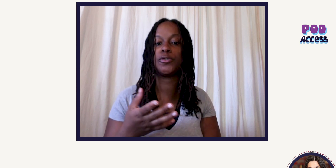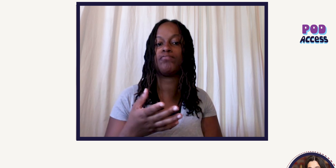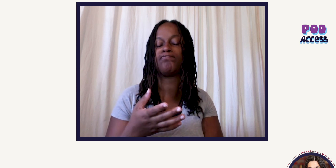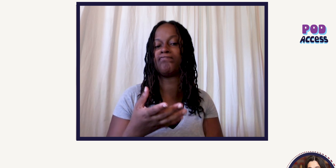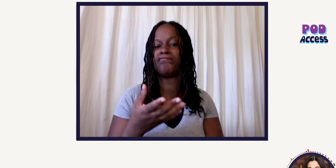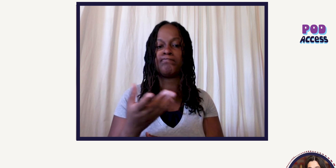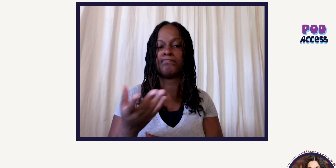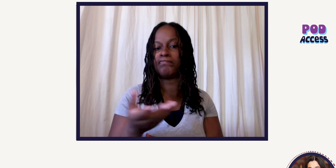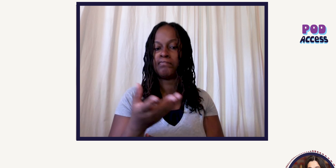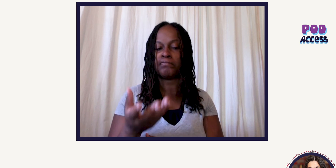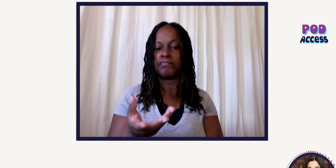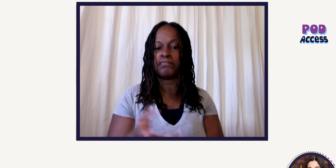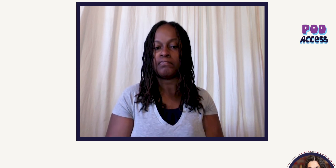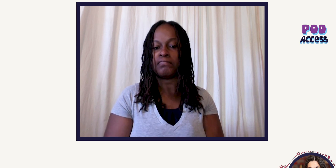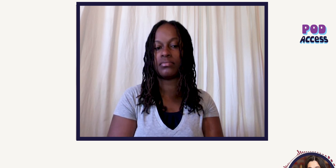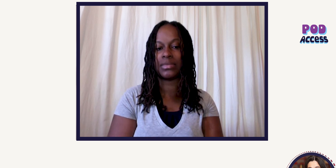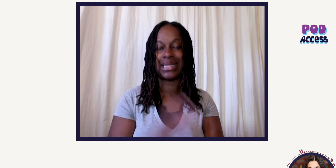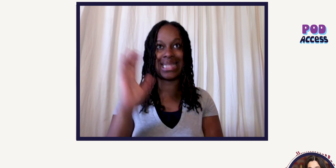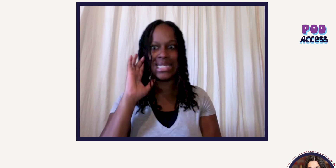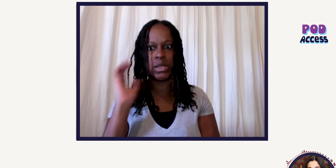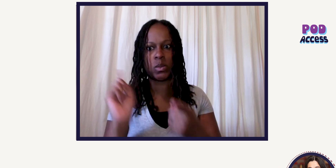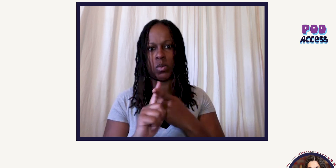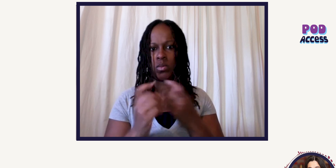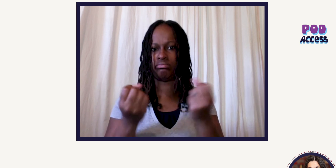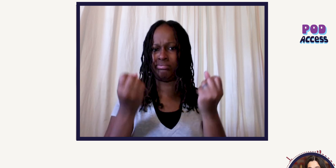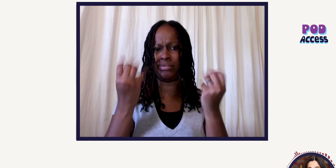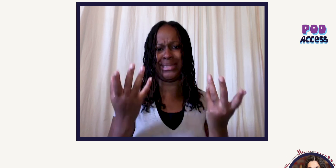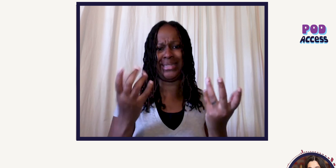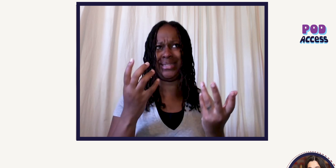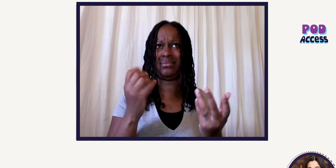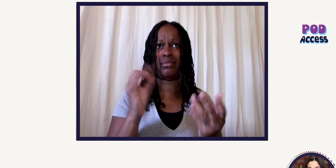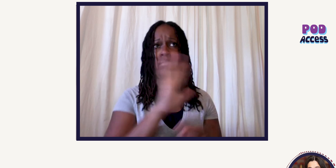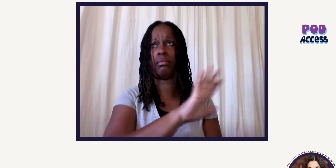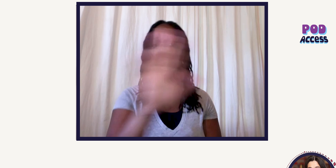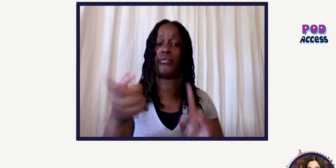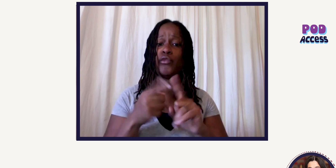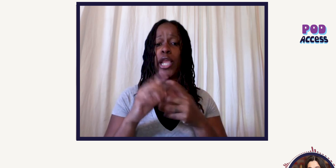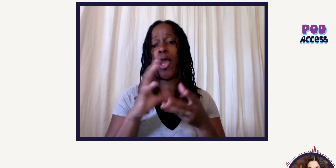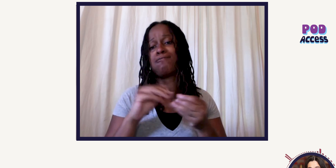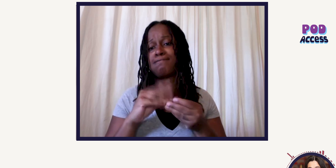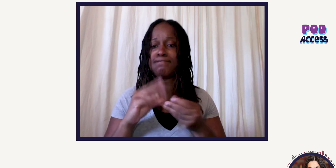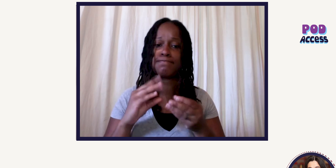listening to a bunch of their friends, I would do things like avoid jargon, keep the tone really casual,